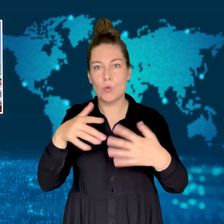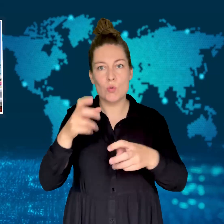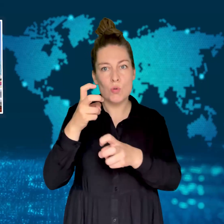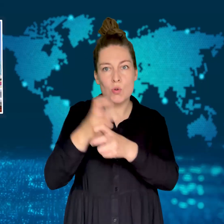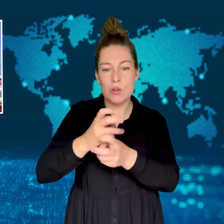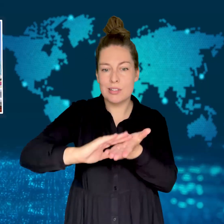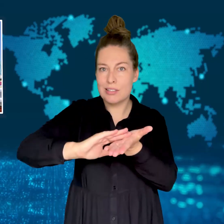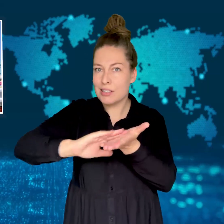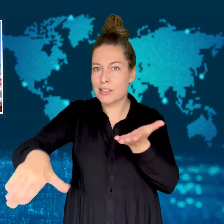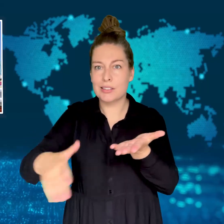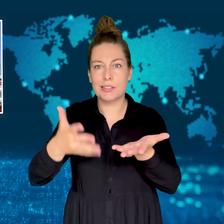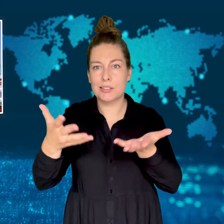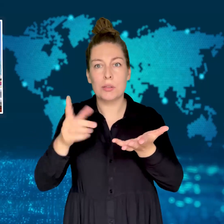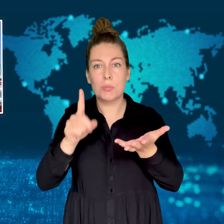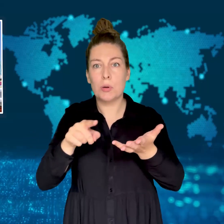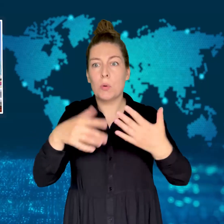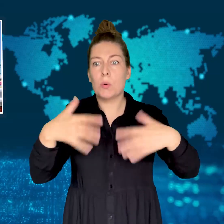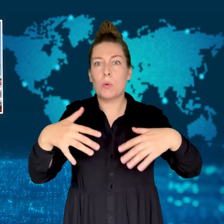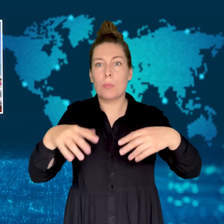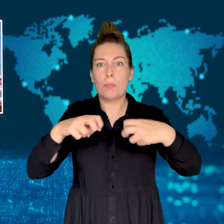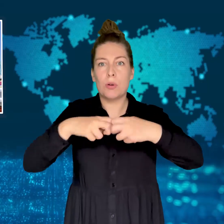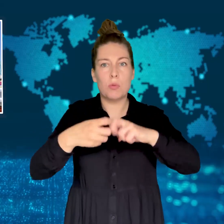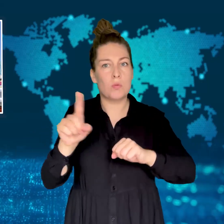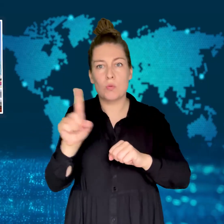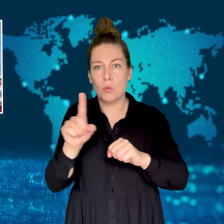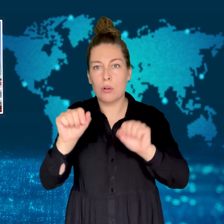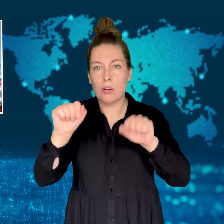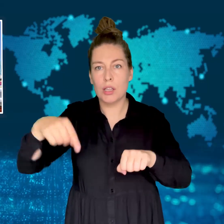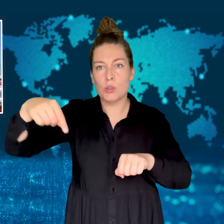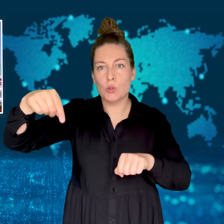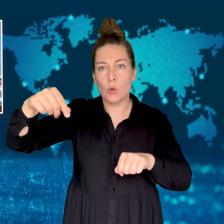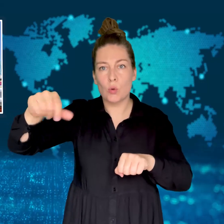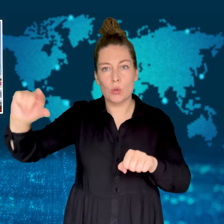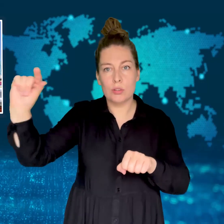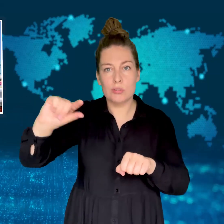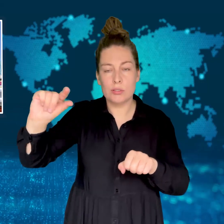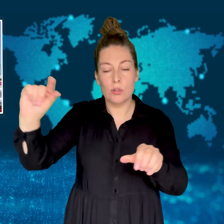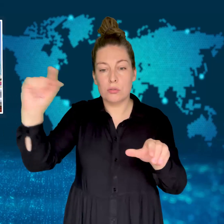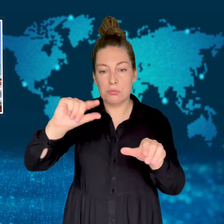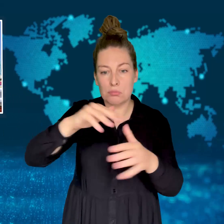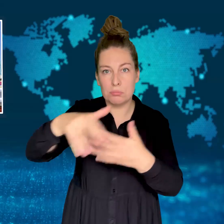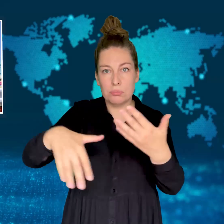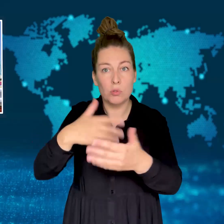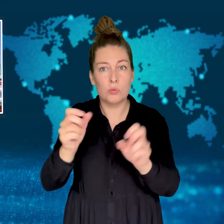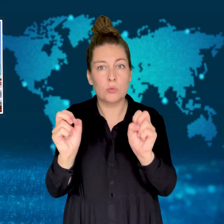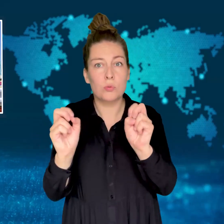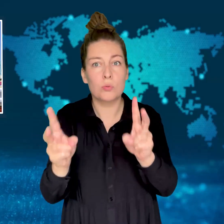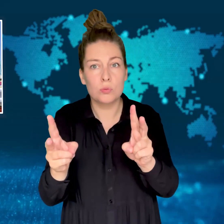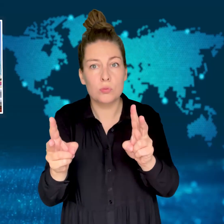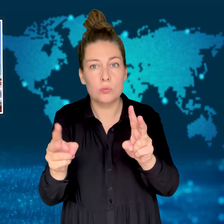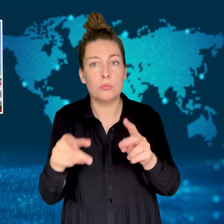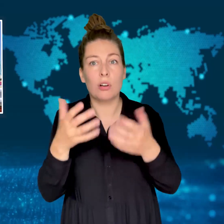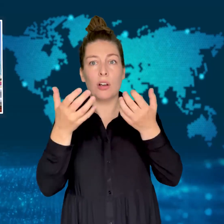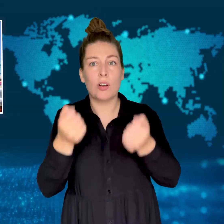but the water has been mixed with saltwater until the tritium